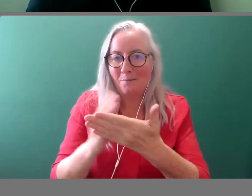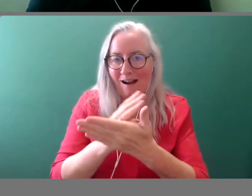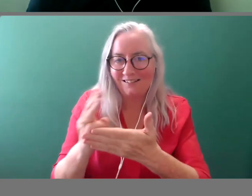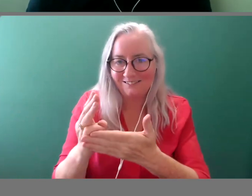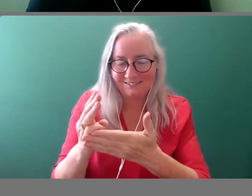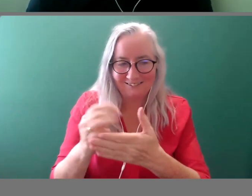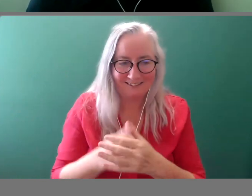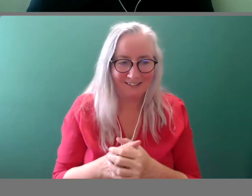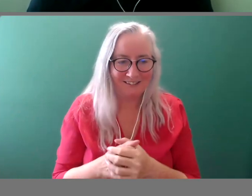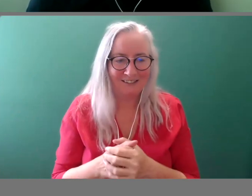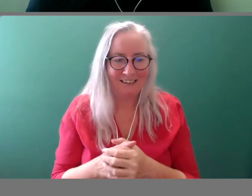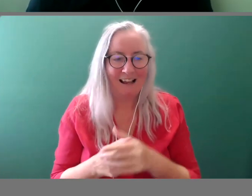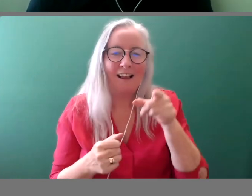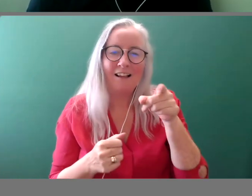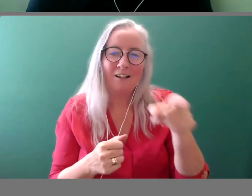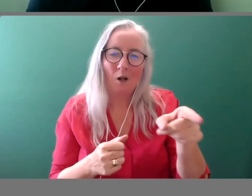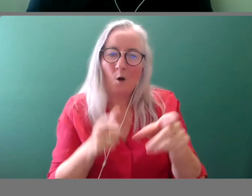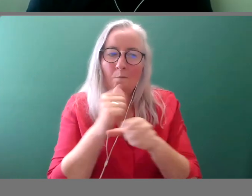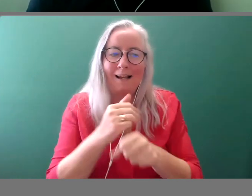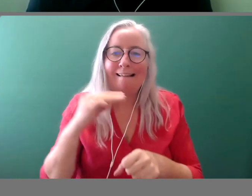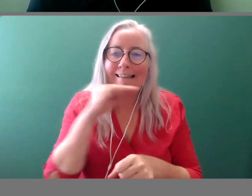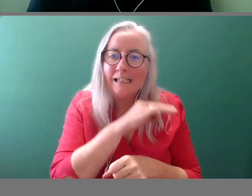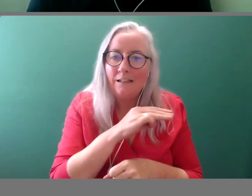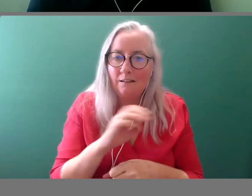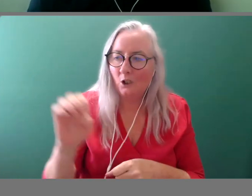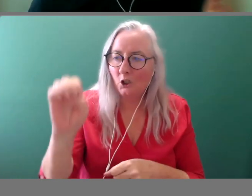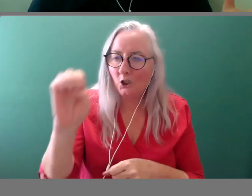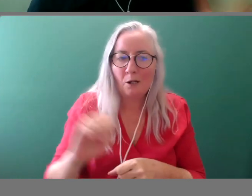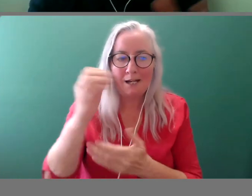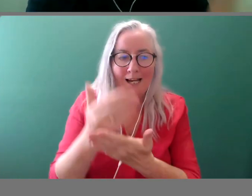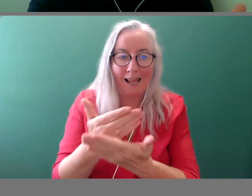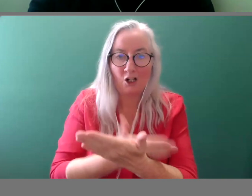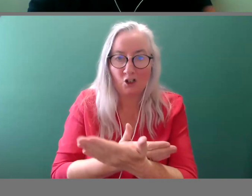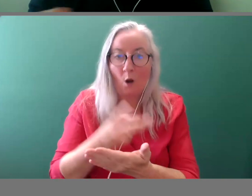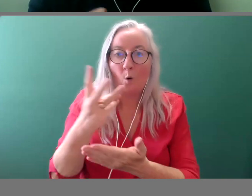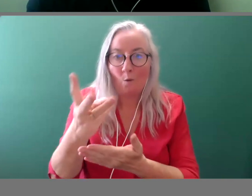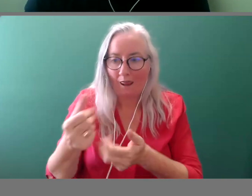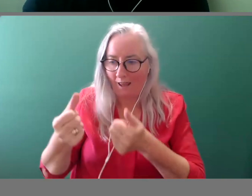just want to cover key European legislation coming into effect and we're going to concentrate here